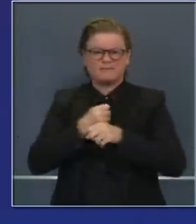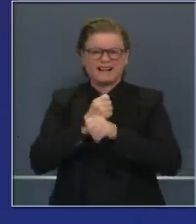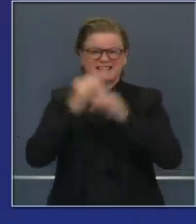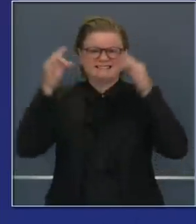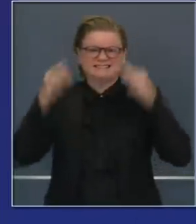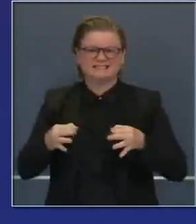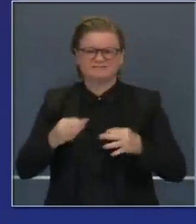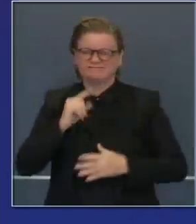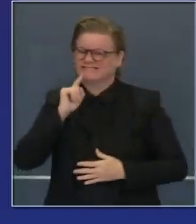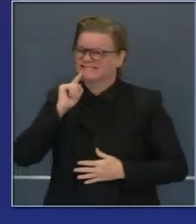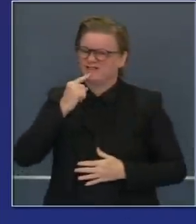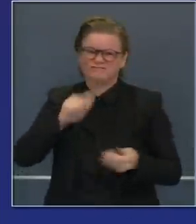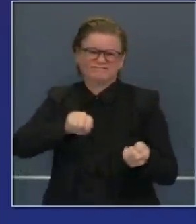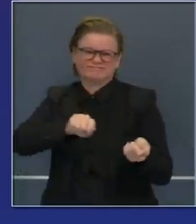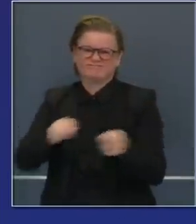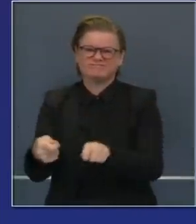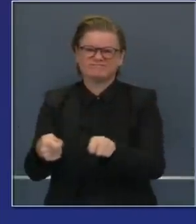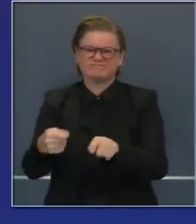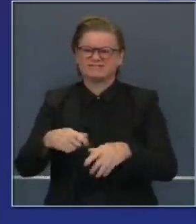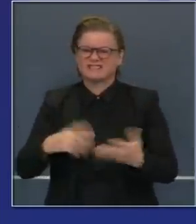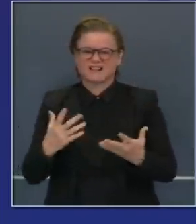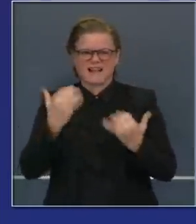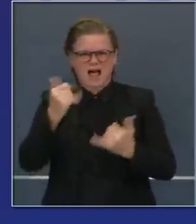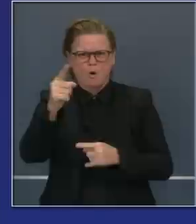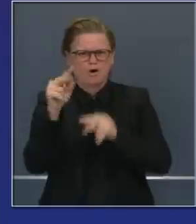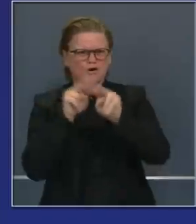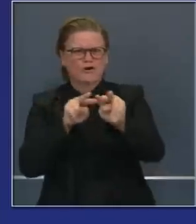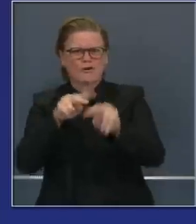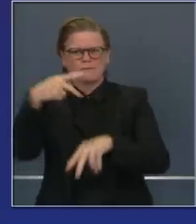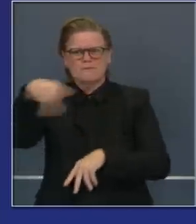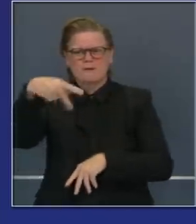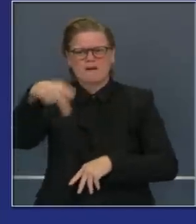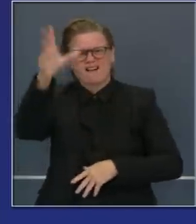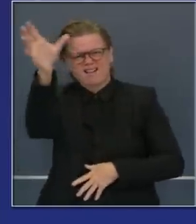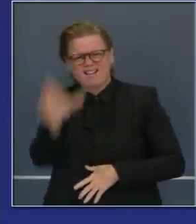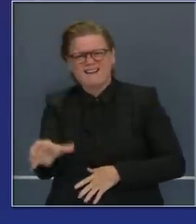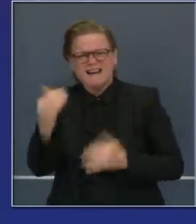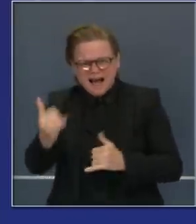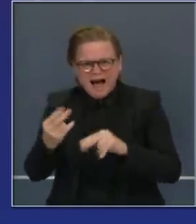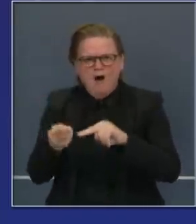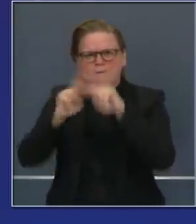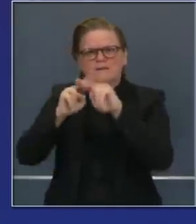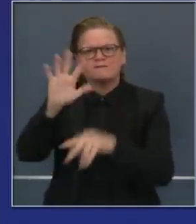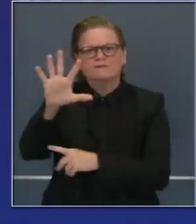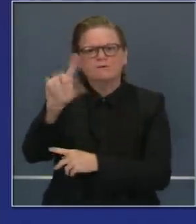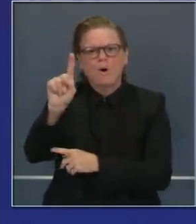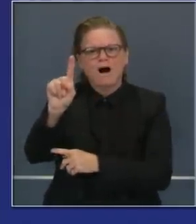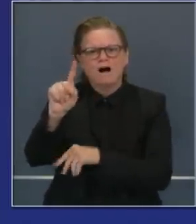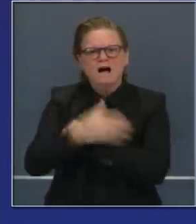ACTION. INCLUDING LOOKING AT THOSE PURPLE TIER COUNTIES. THEY ARE NOW AT 51 OF THE 58